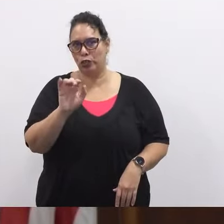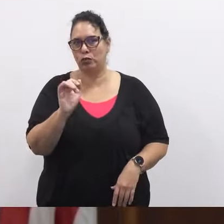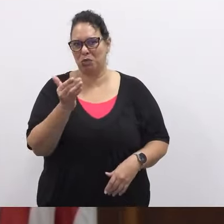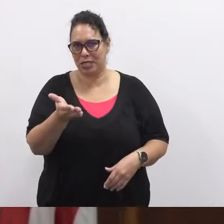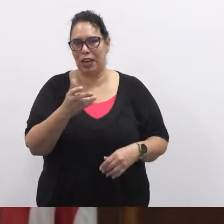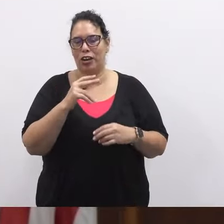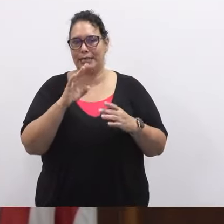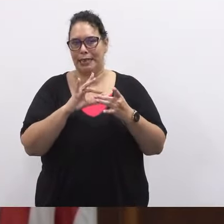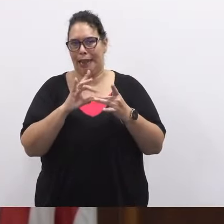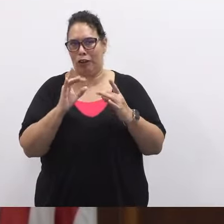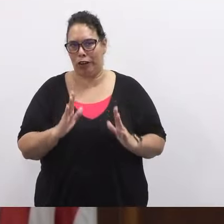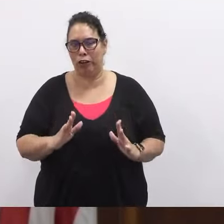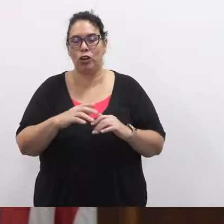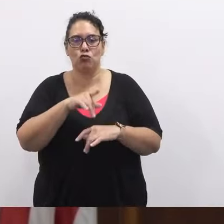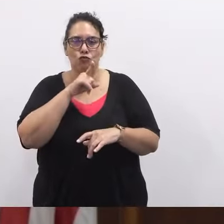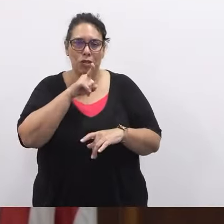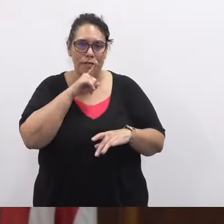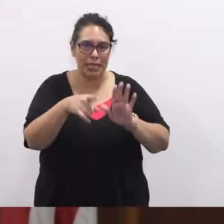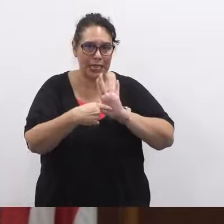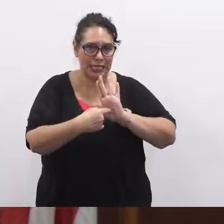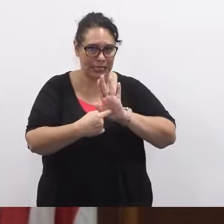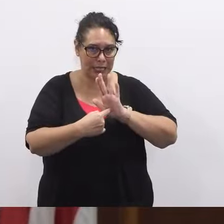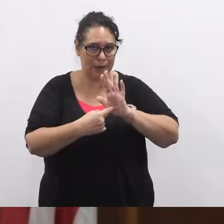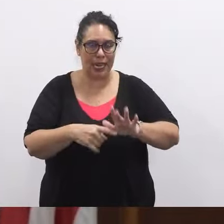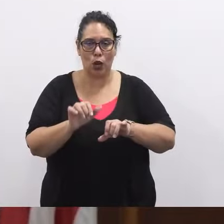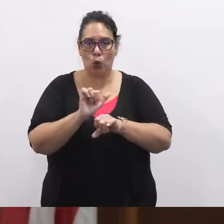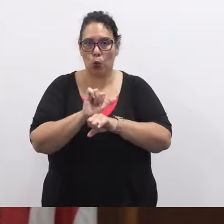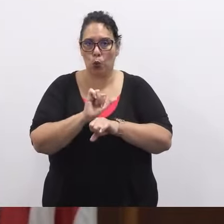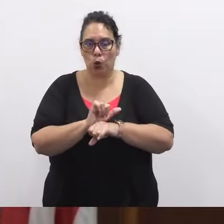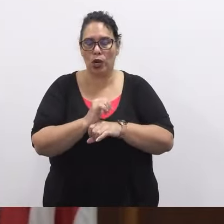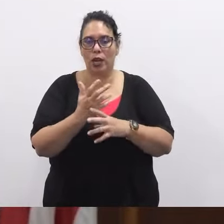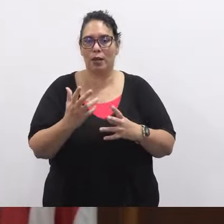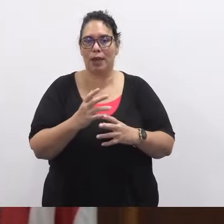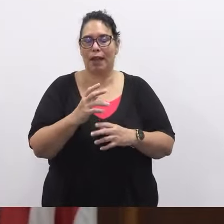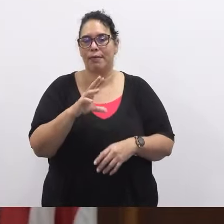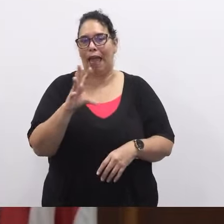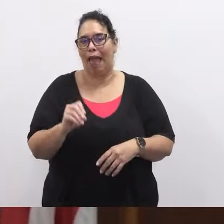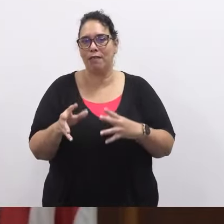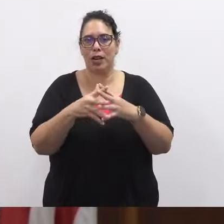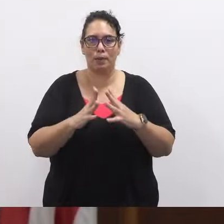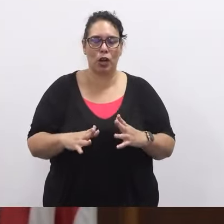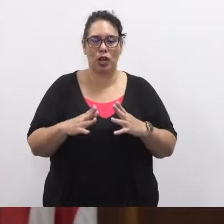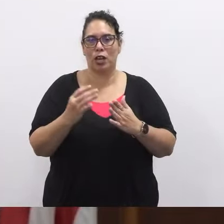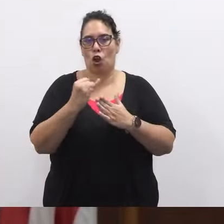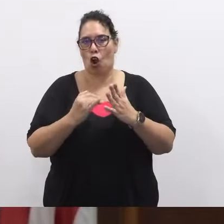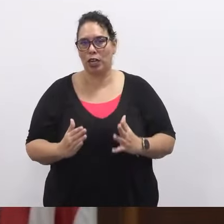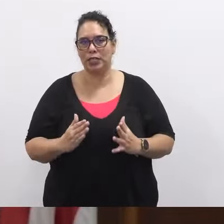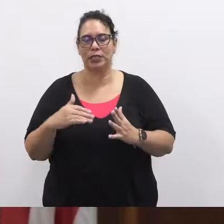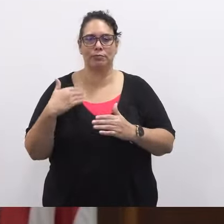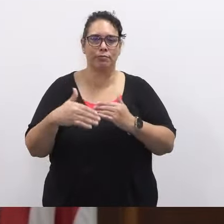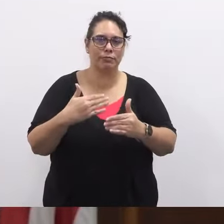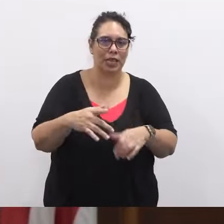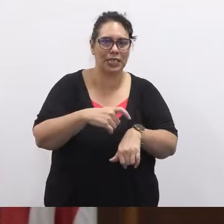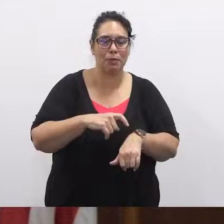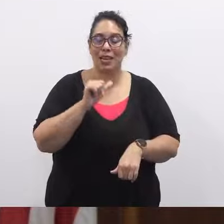really exhibiting works by African-American artists over time and not just singing and performing them,